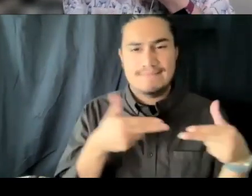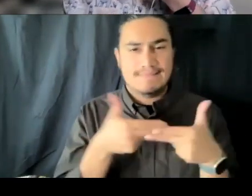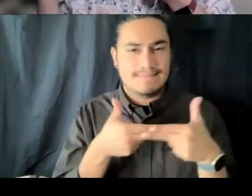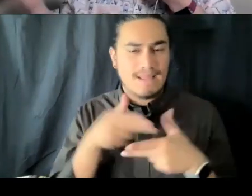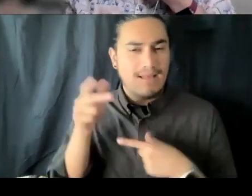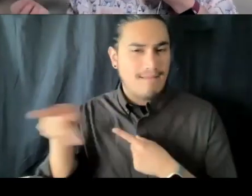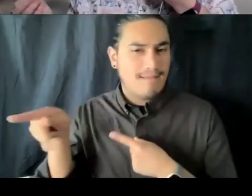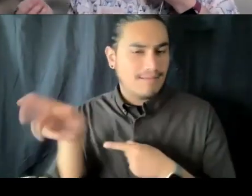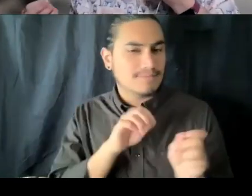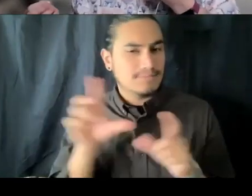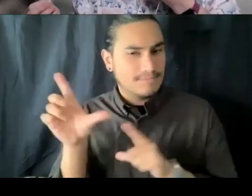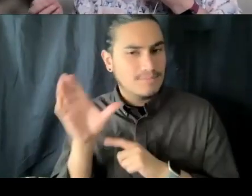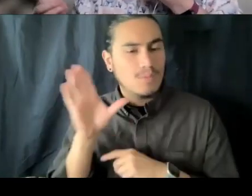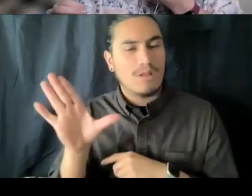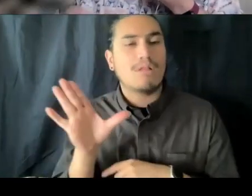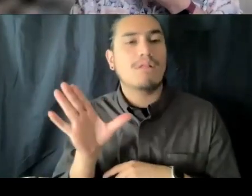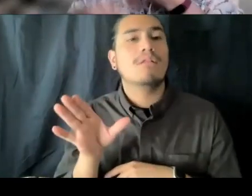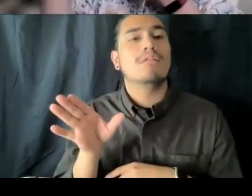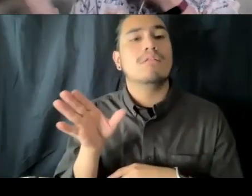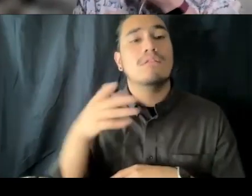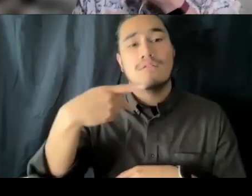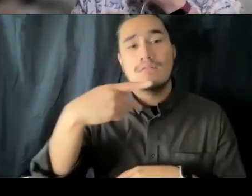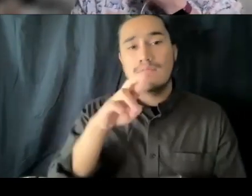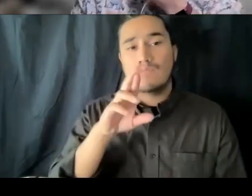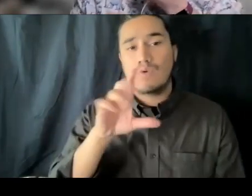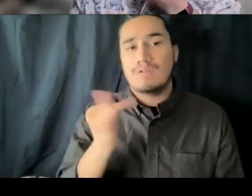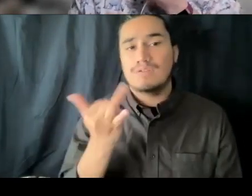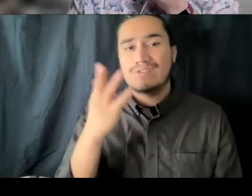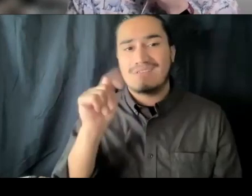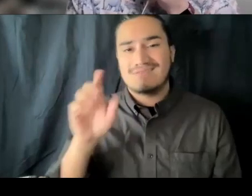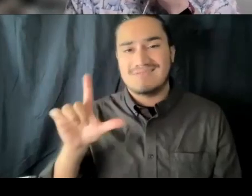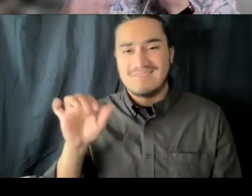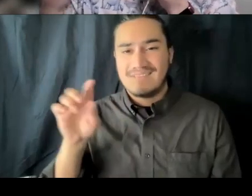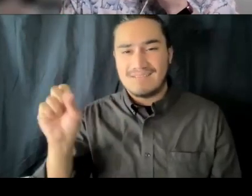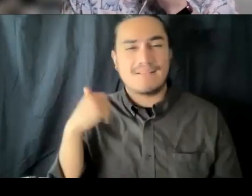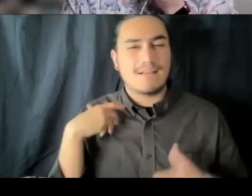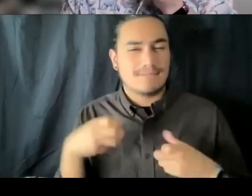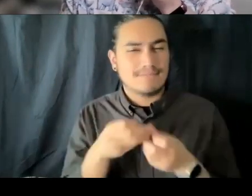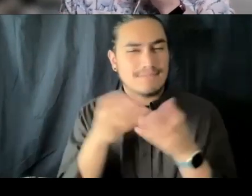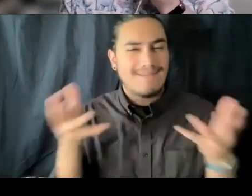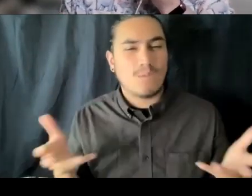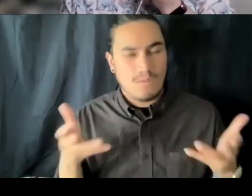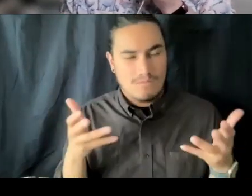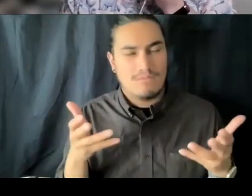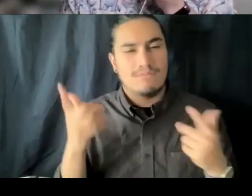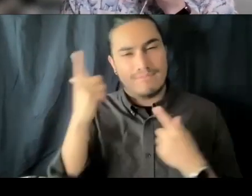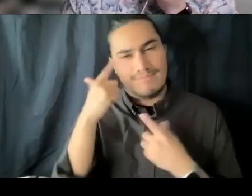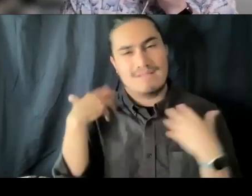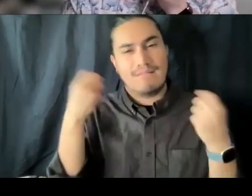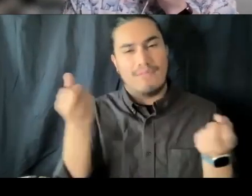Project LETS has a bunch of mental health resources and they particularly have resources